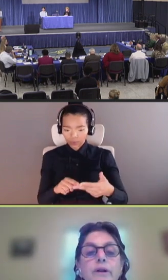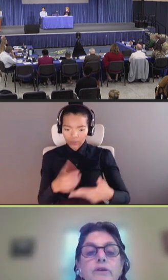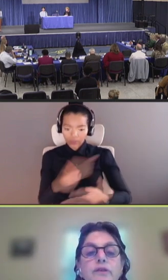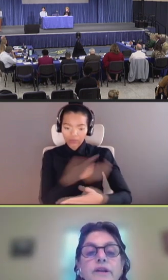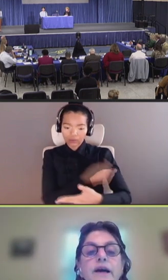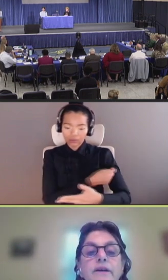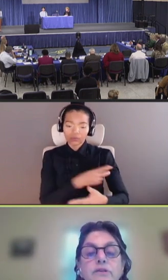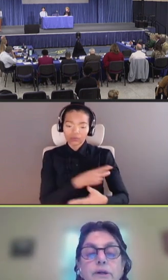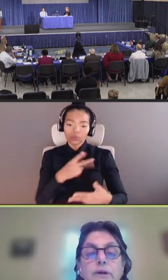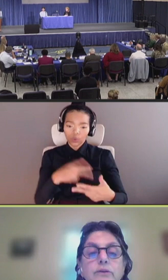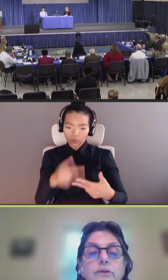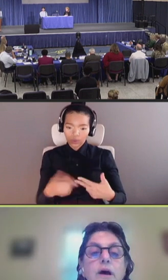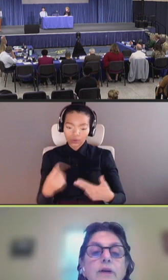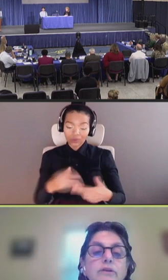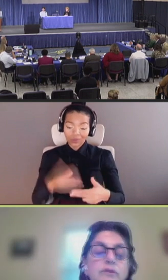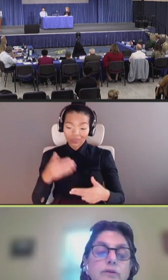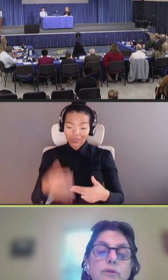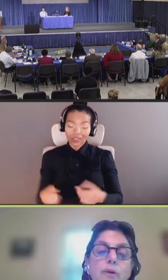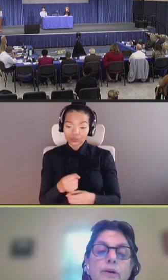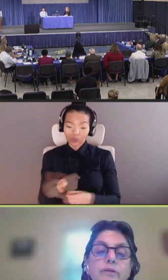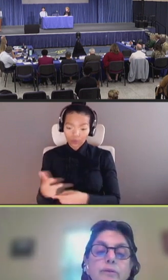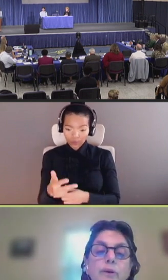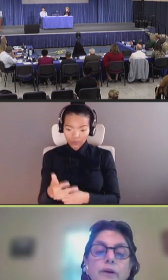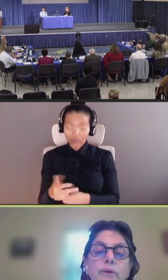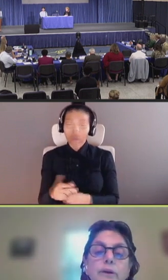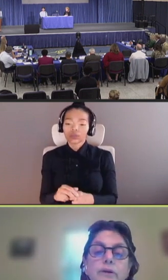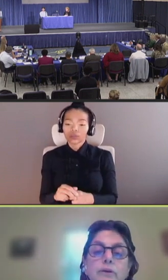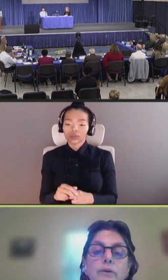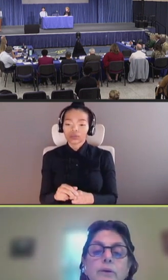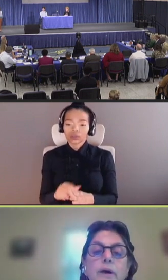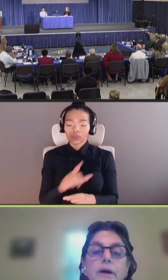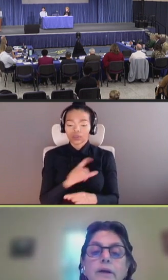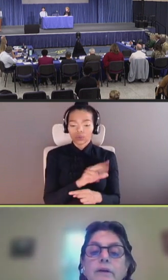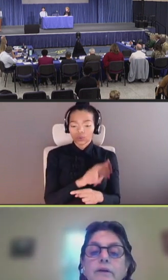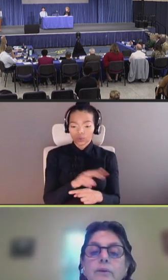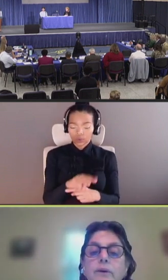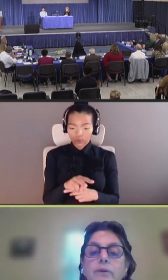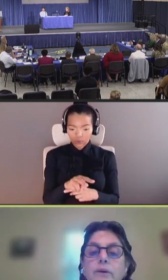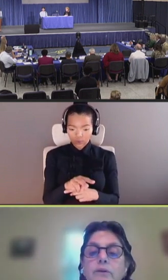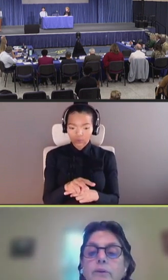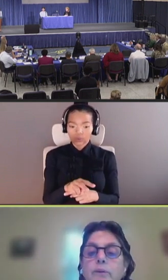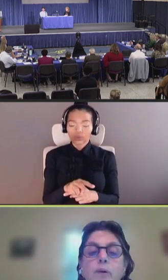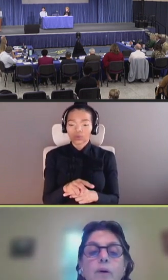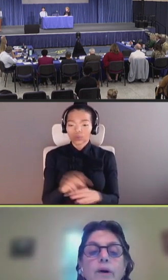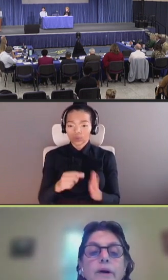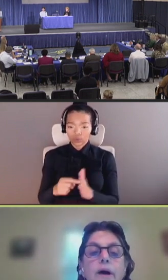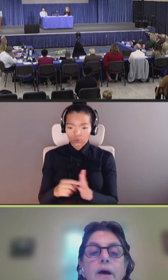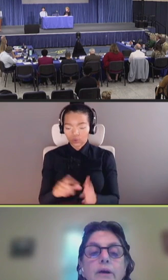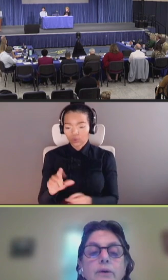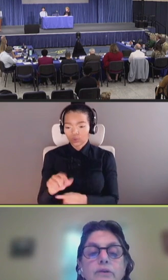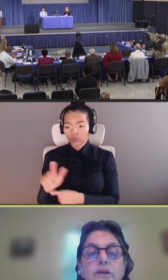for the next three years -- this was reported from 2022 in the 2023 report -- you can see